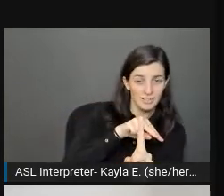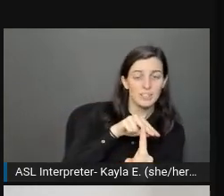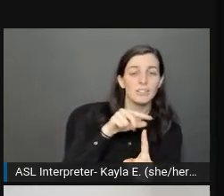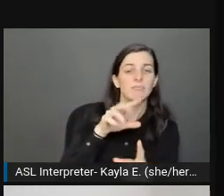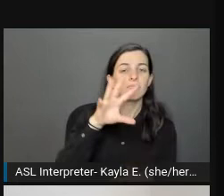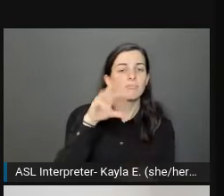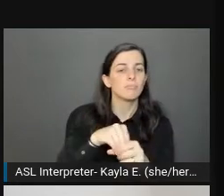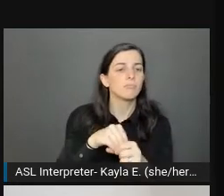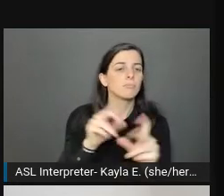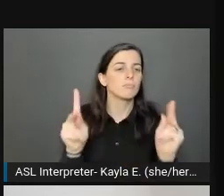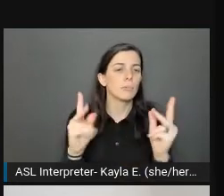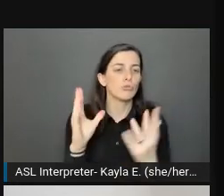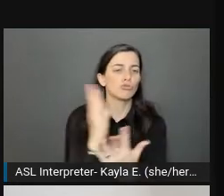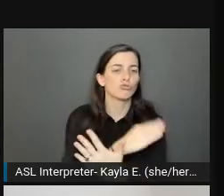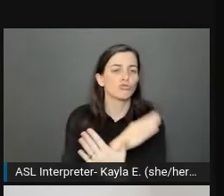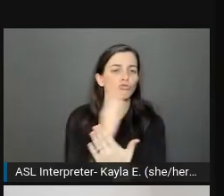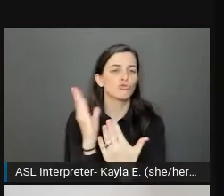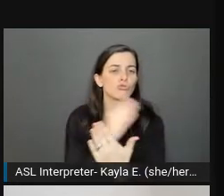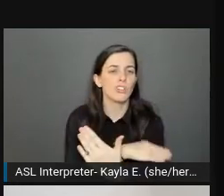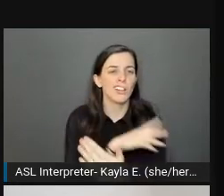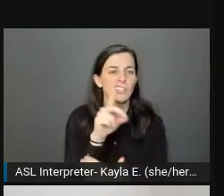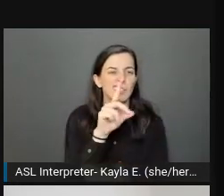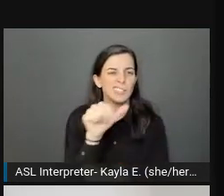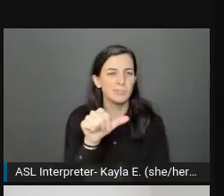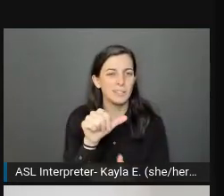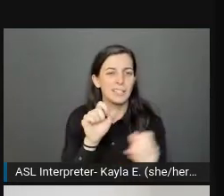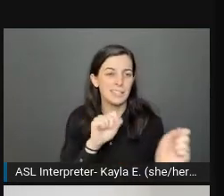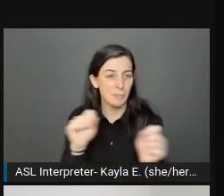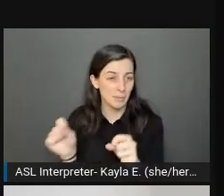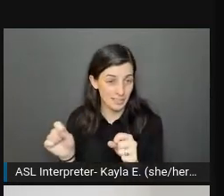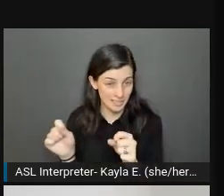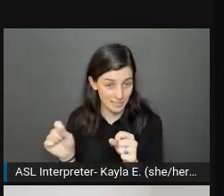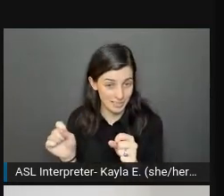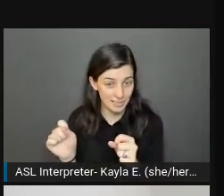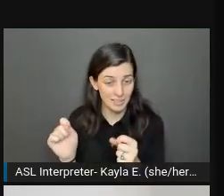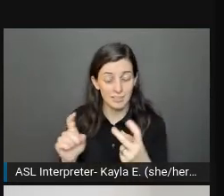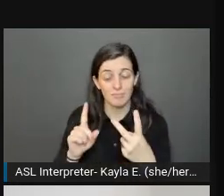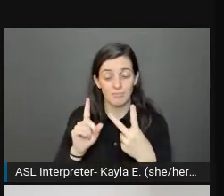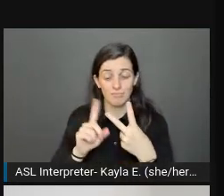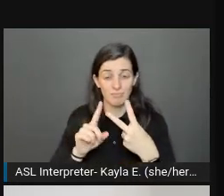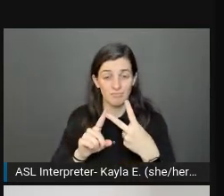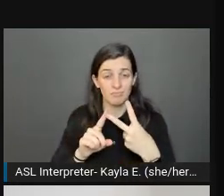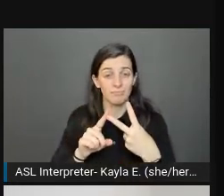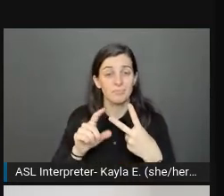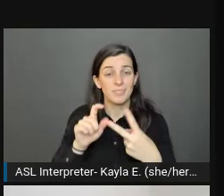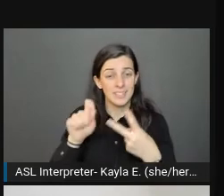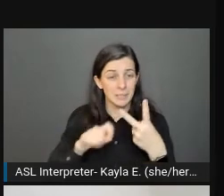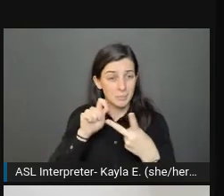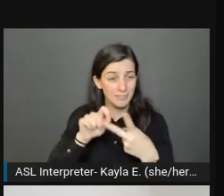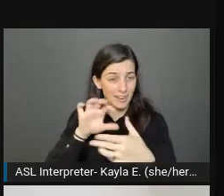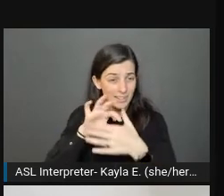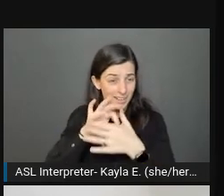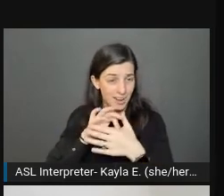of disabilities or capabilities. Specified context of use would include accessibility considerations